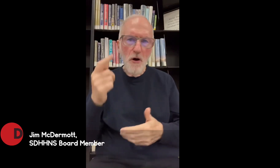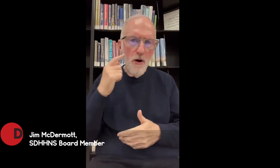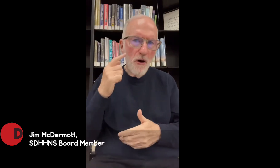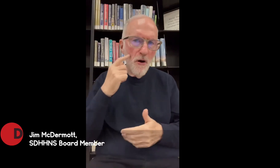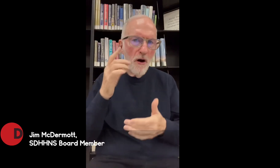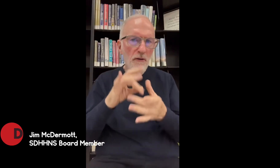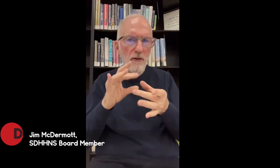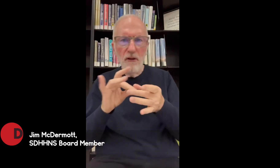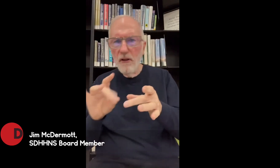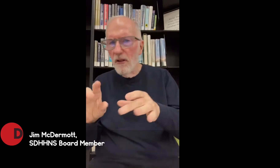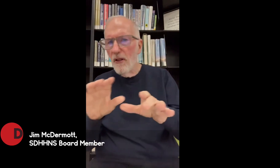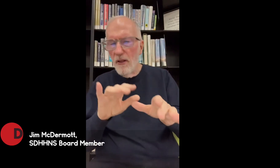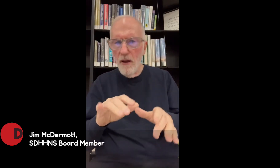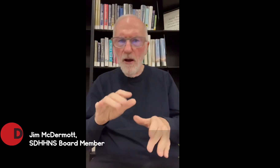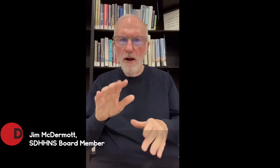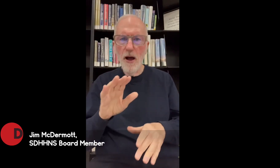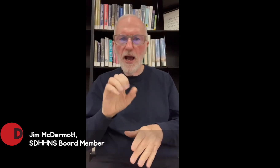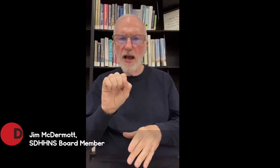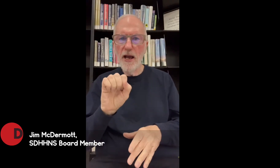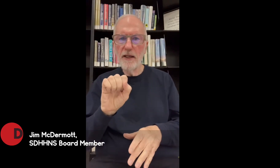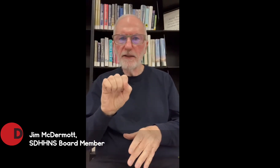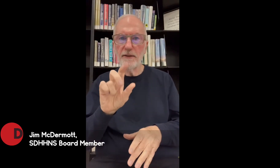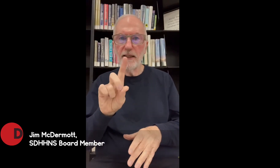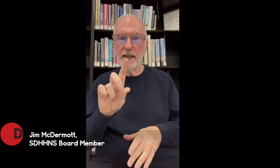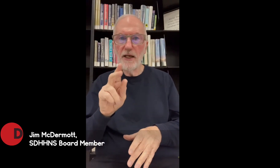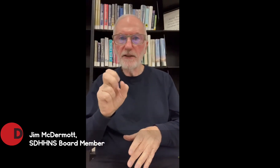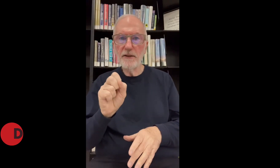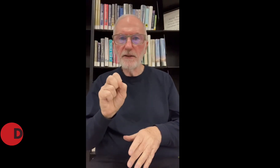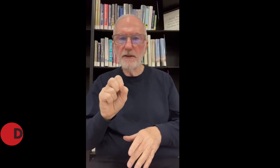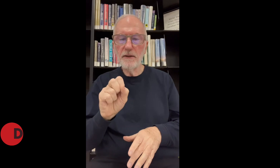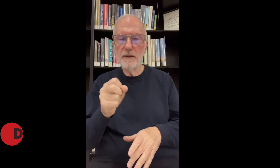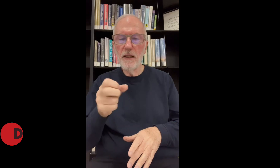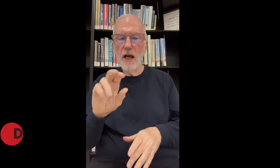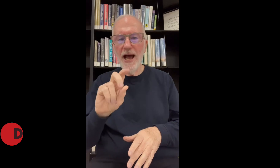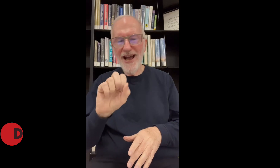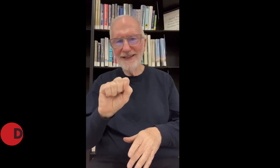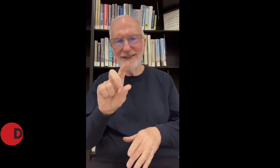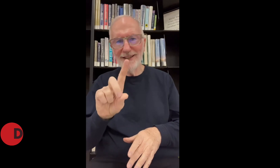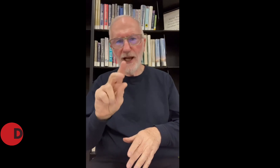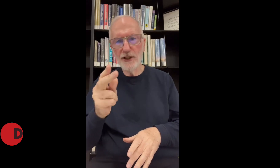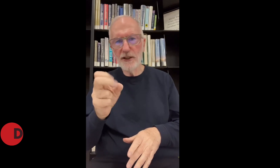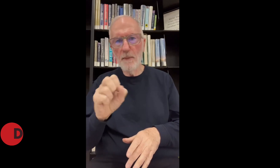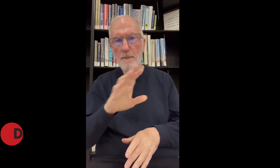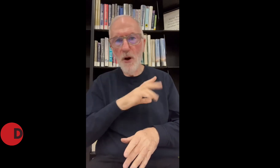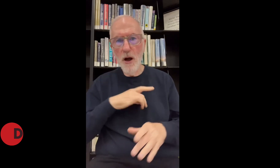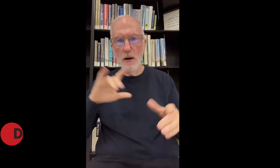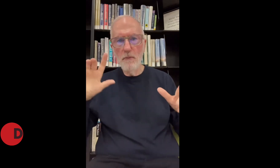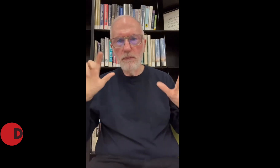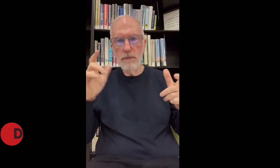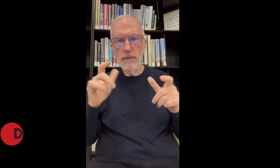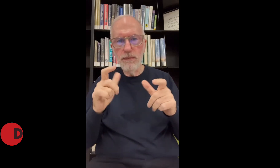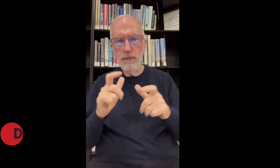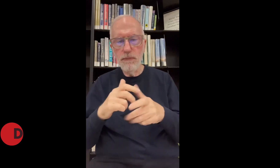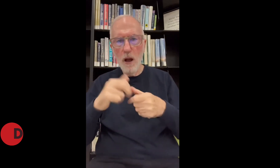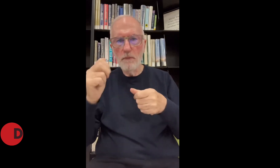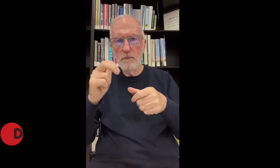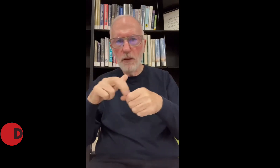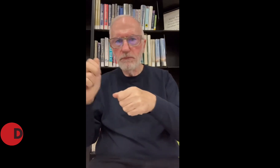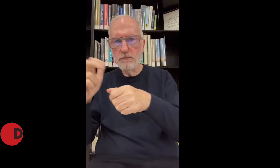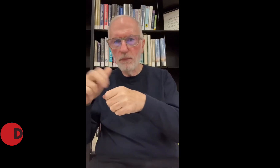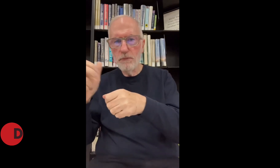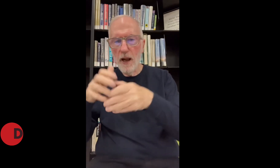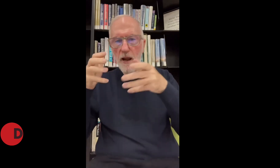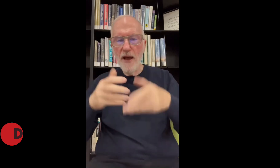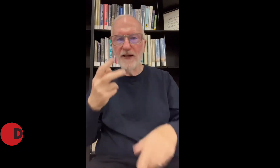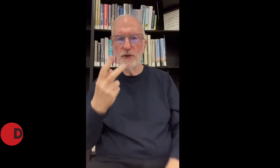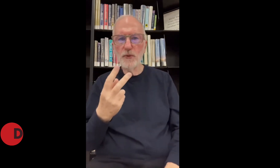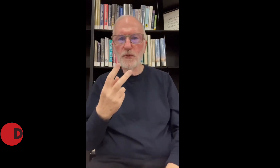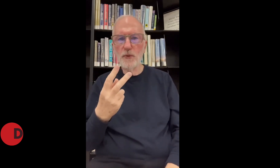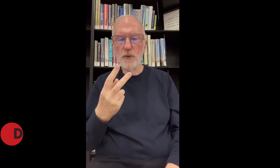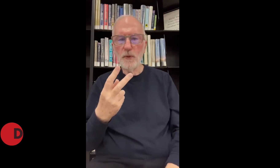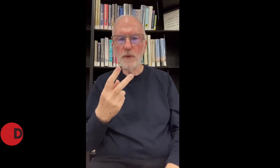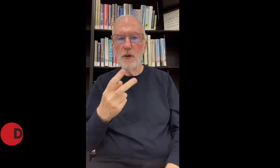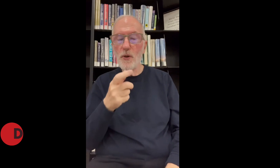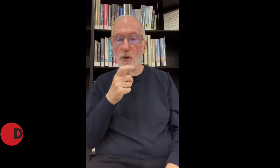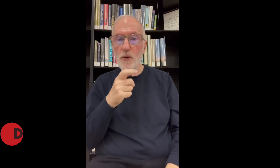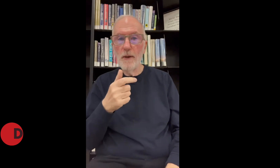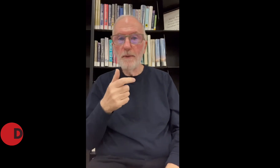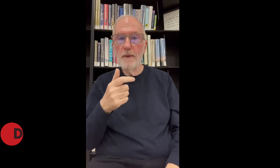As you perhaps have heard, SDHHNS board resignations left us with just 2 people: